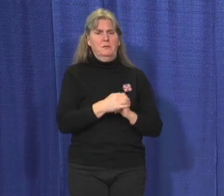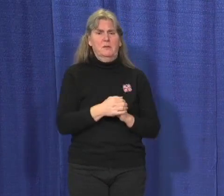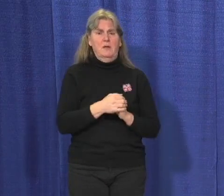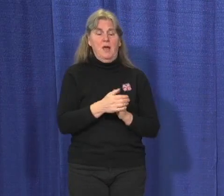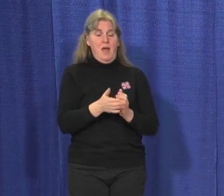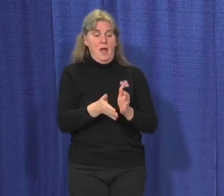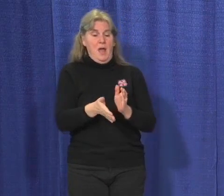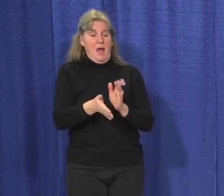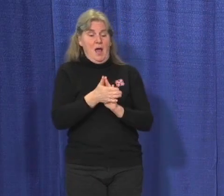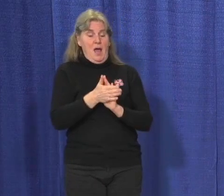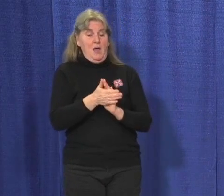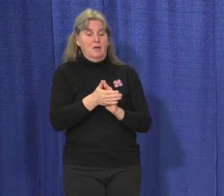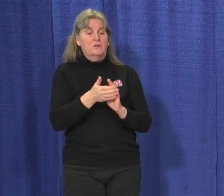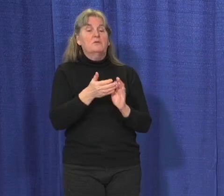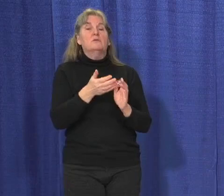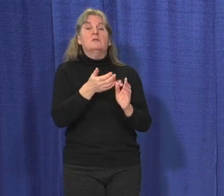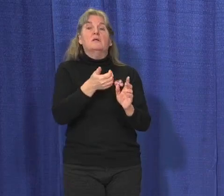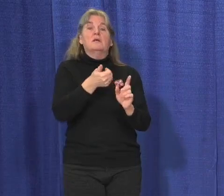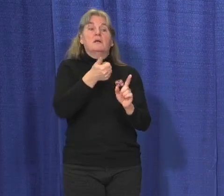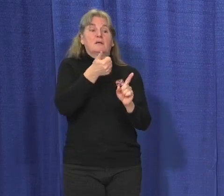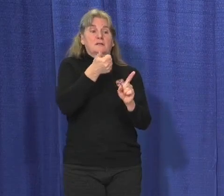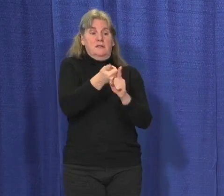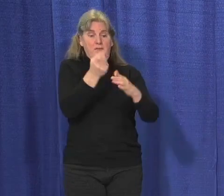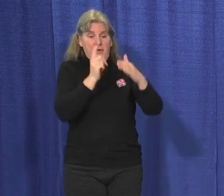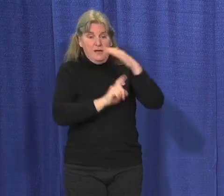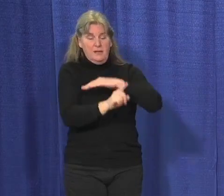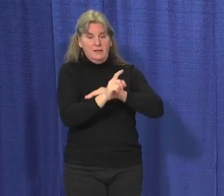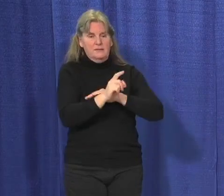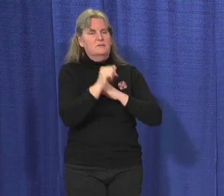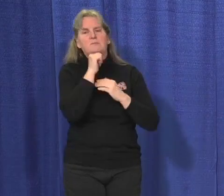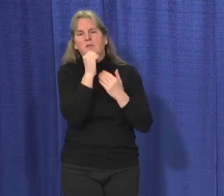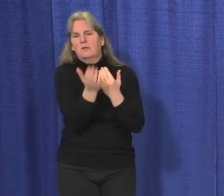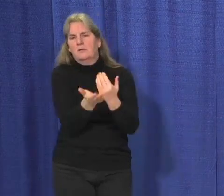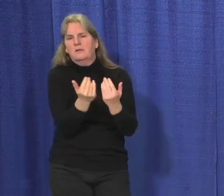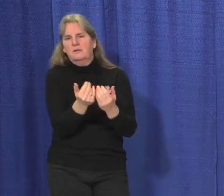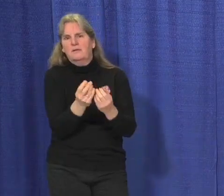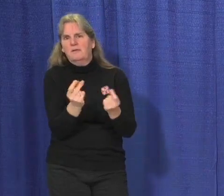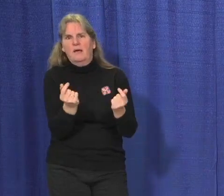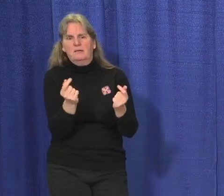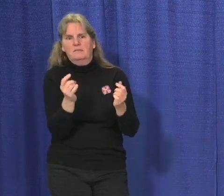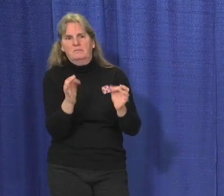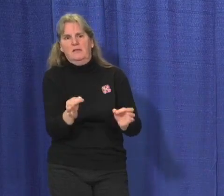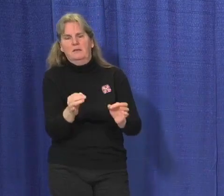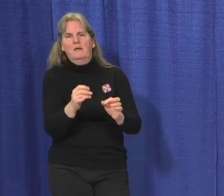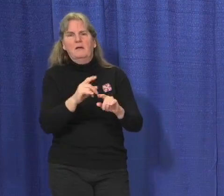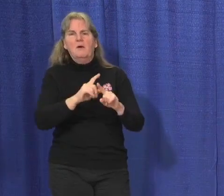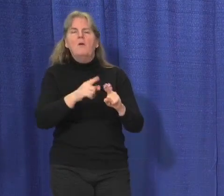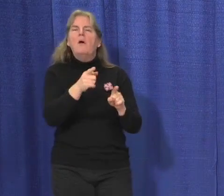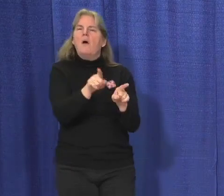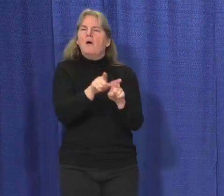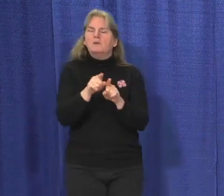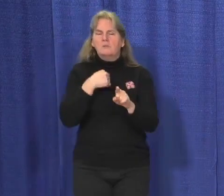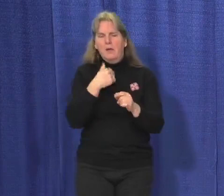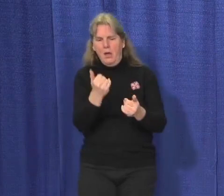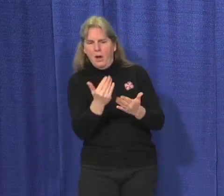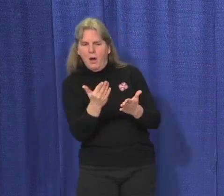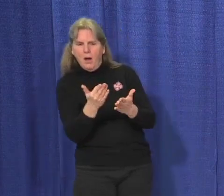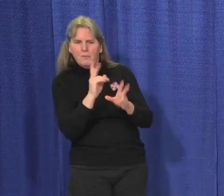Be asked to self isolate on short notice is disruptive and never easy and we took the additional step of offering